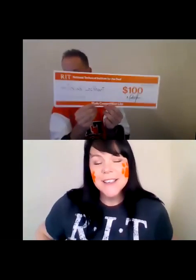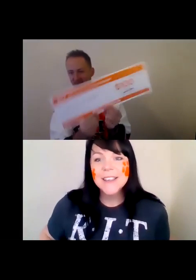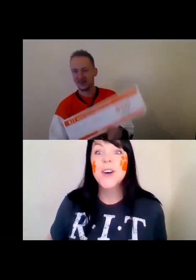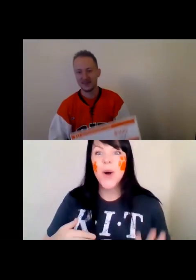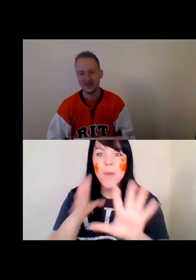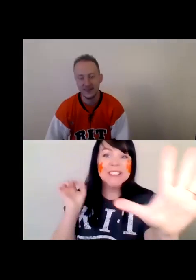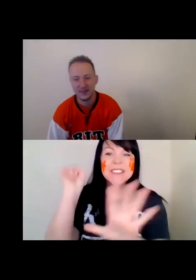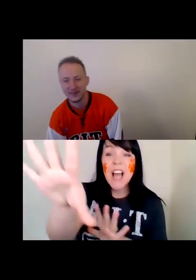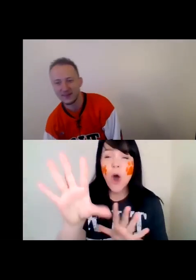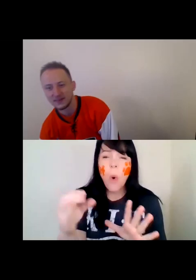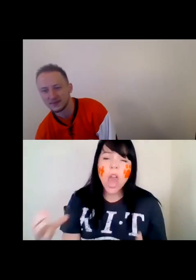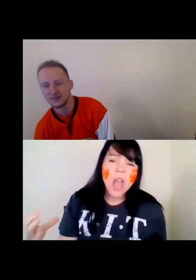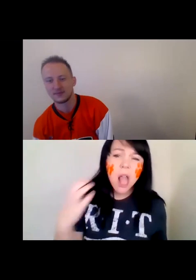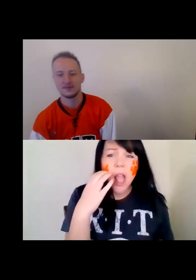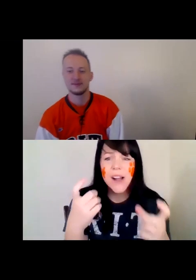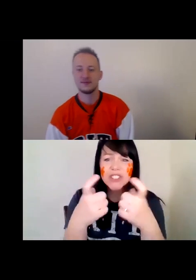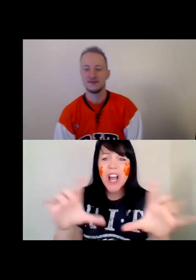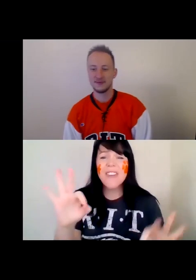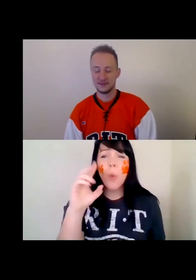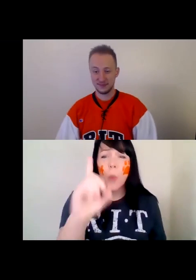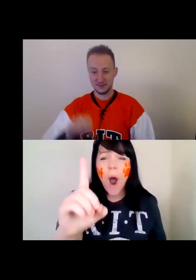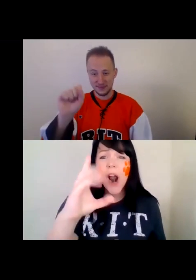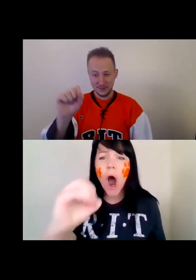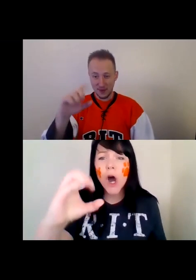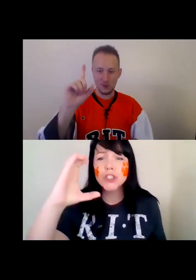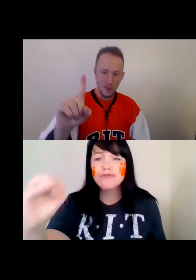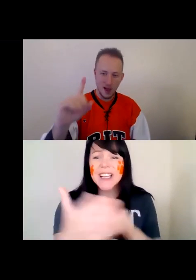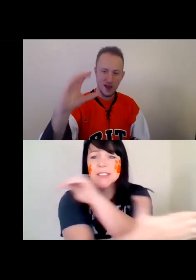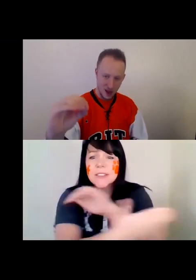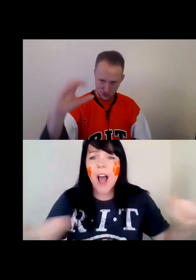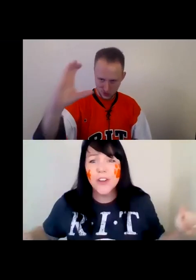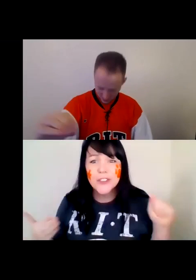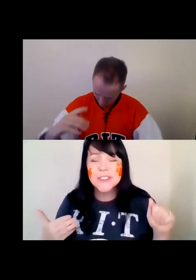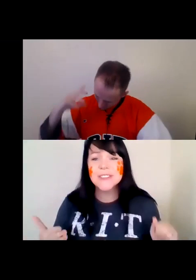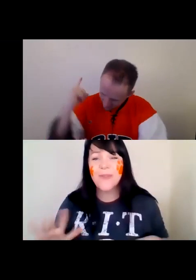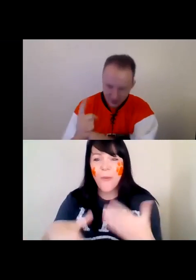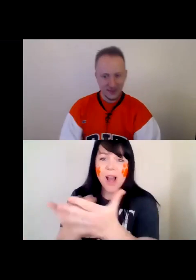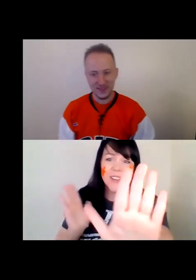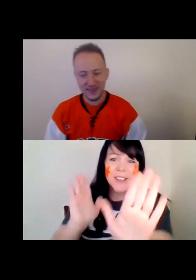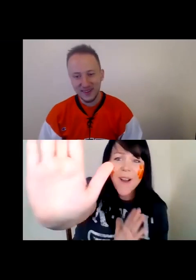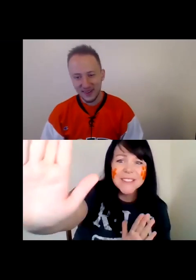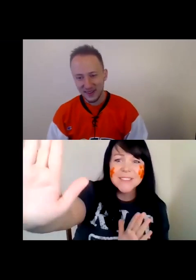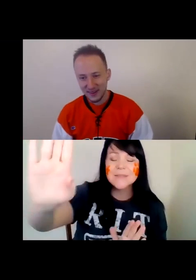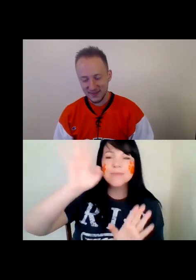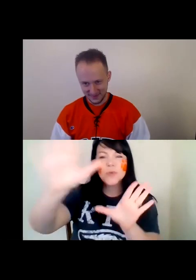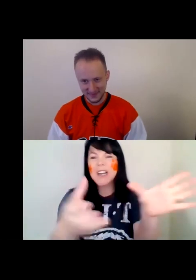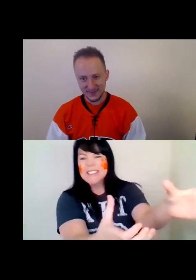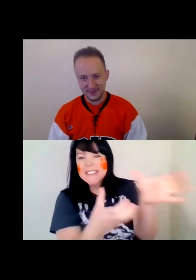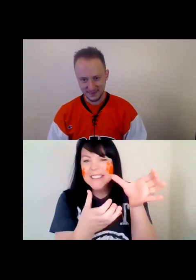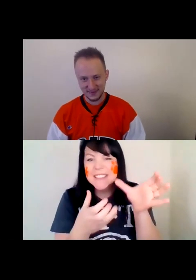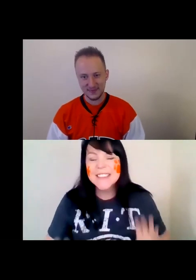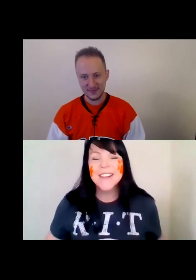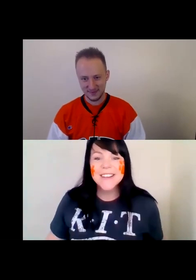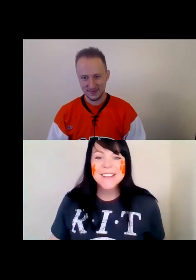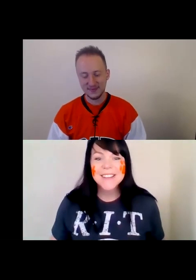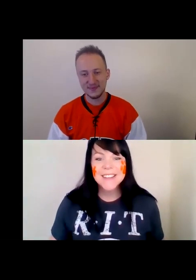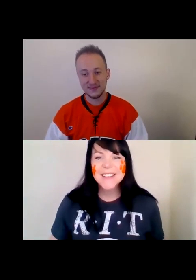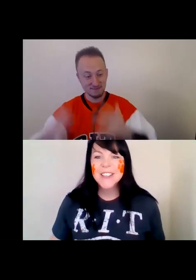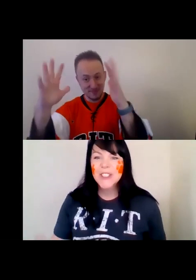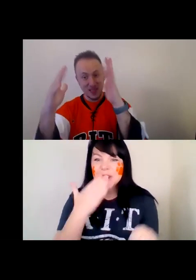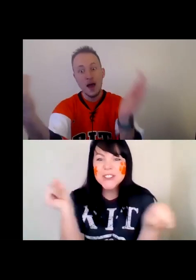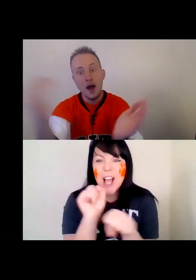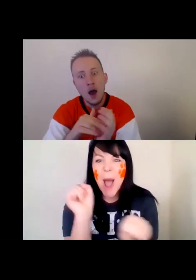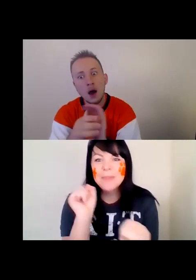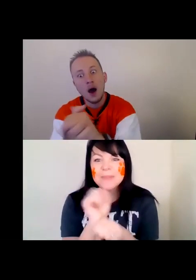Michelle: Again, I am going to send you that thick check. $100 is yours! Good job.